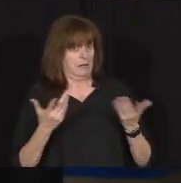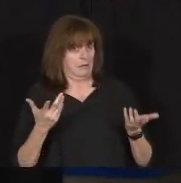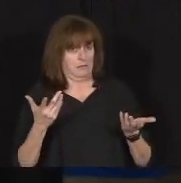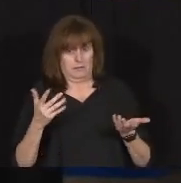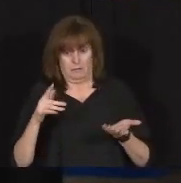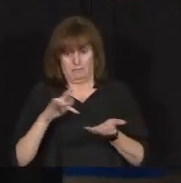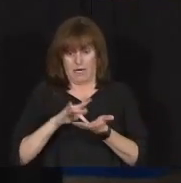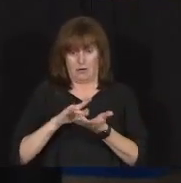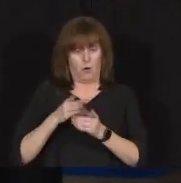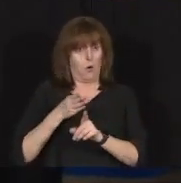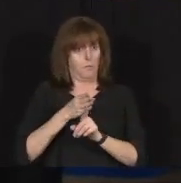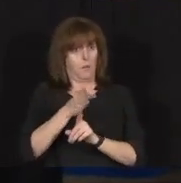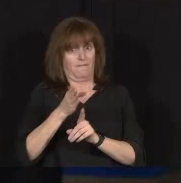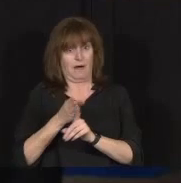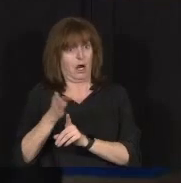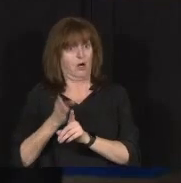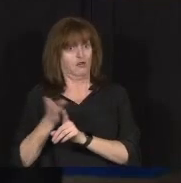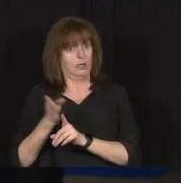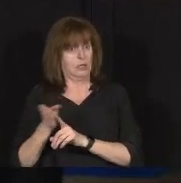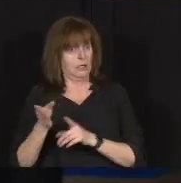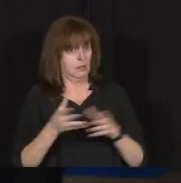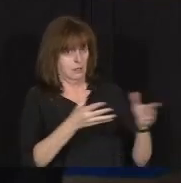would be taken